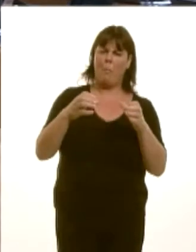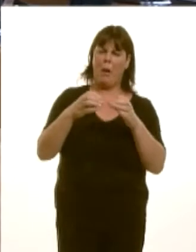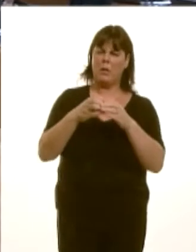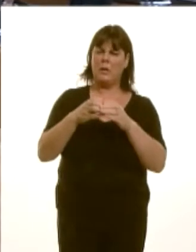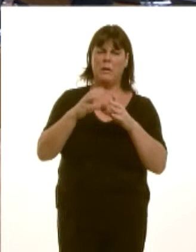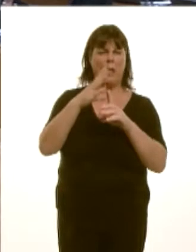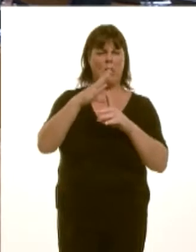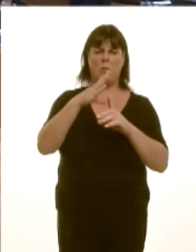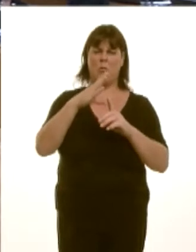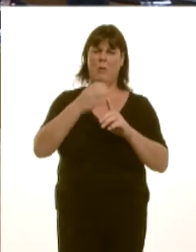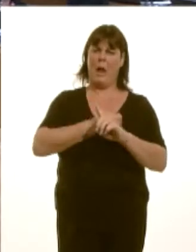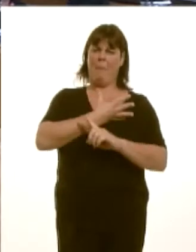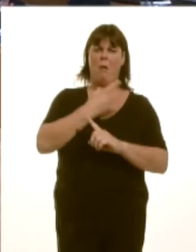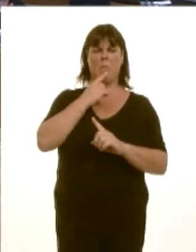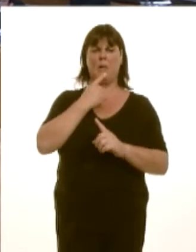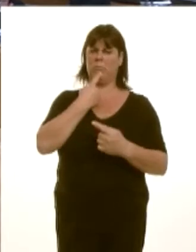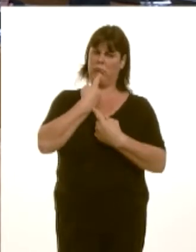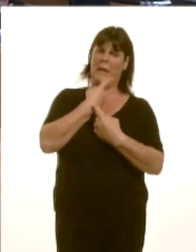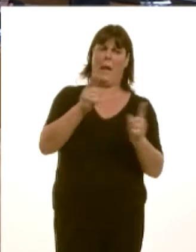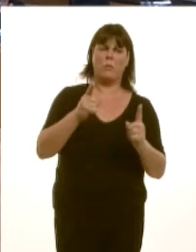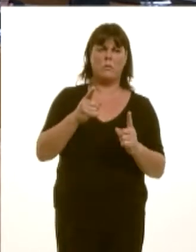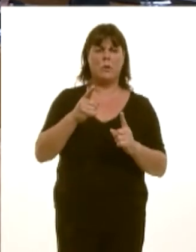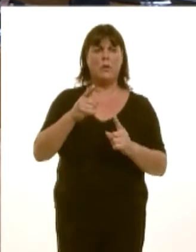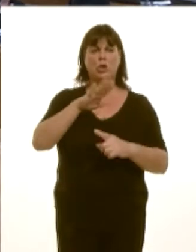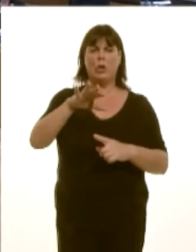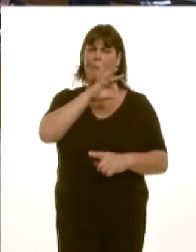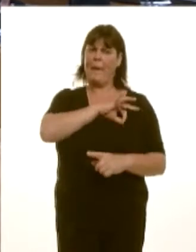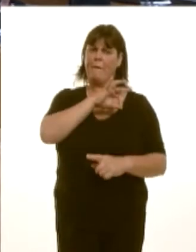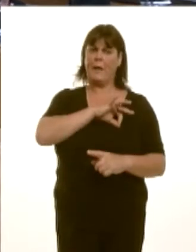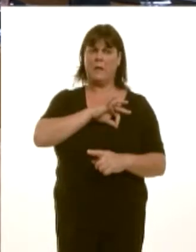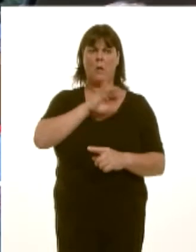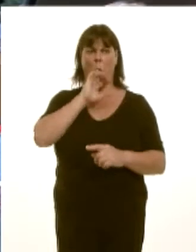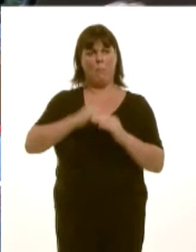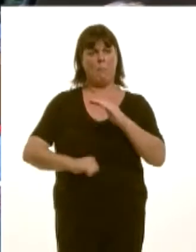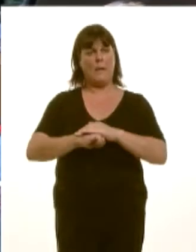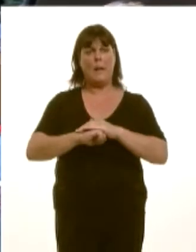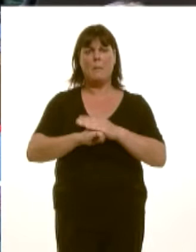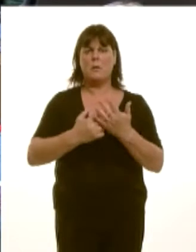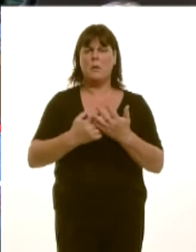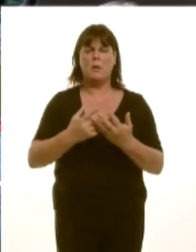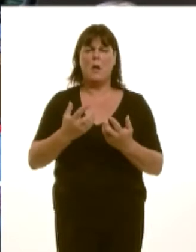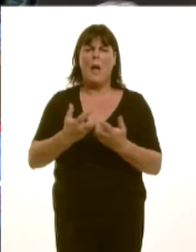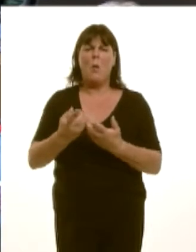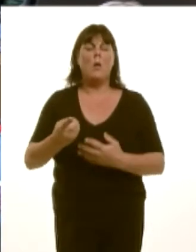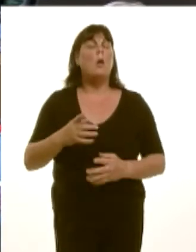Carwyn Jones: I am proud of the fact that we will be increasing the minimum wage, that